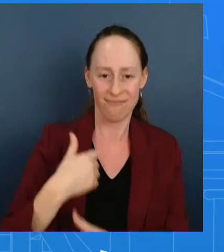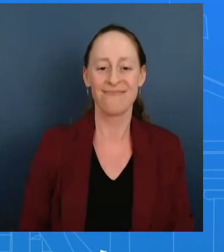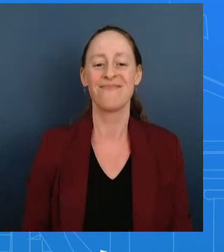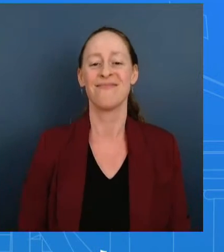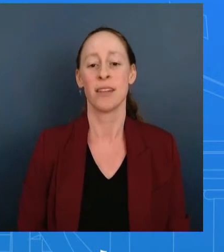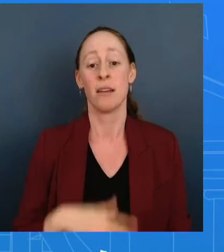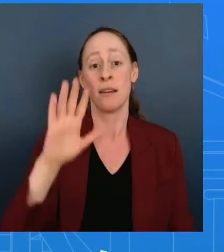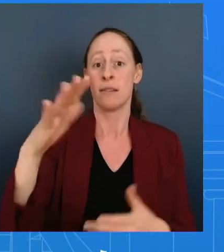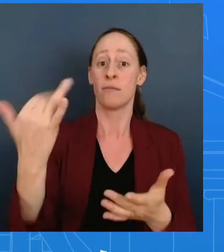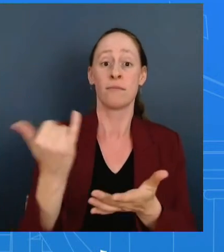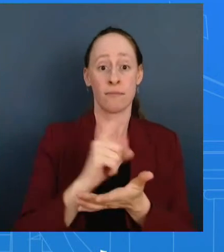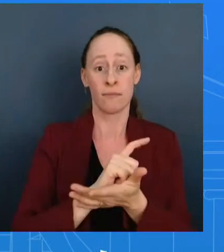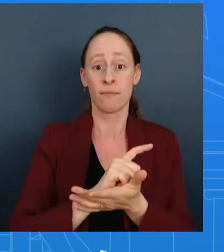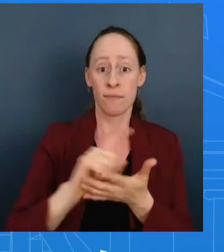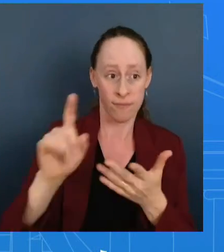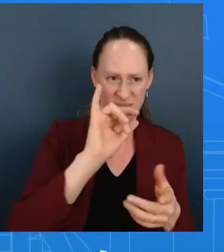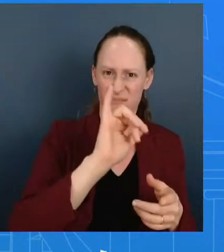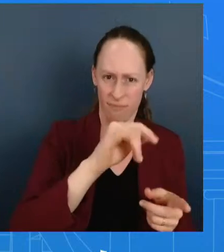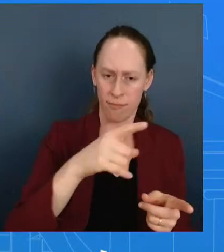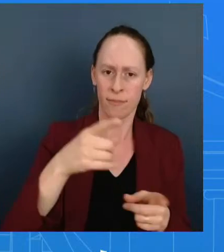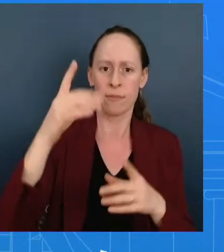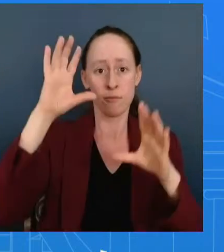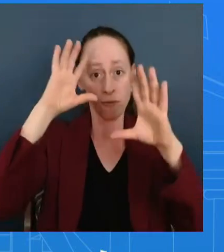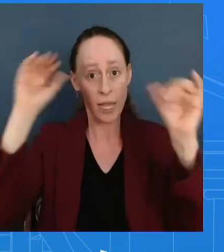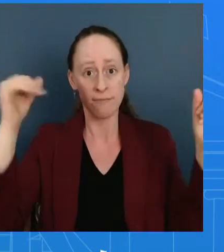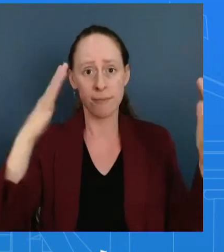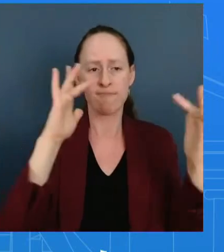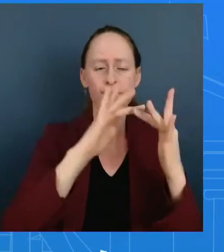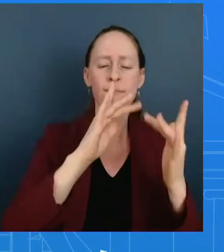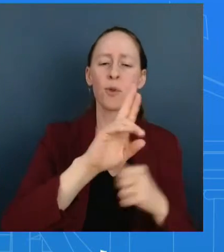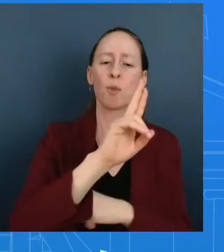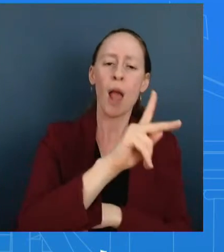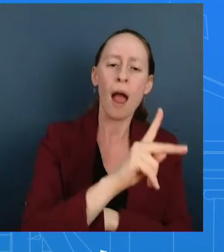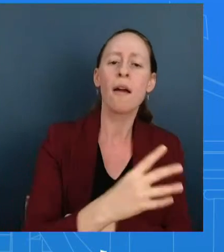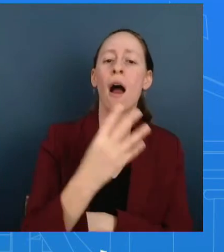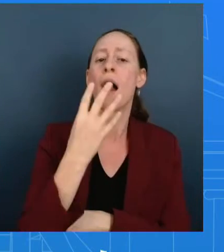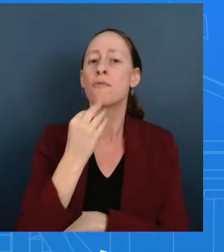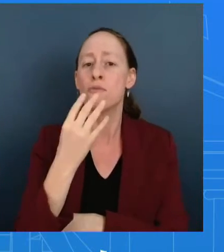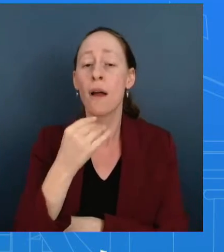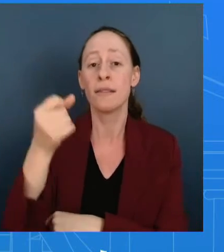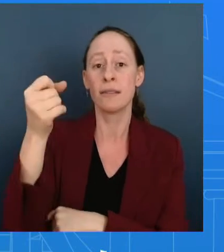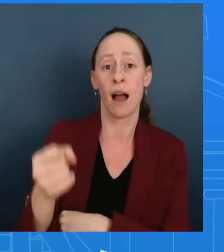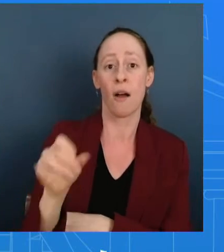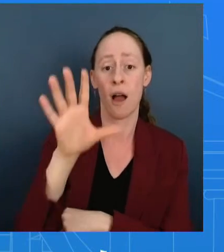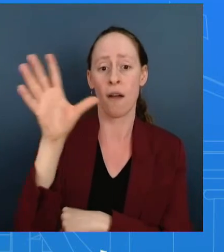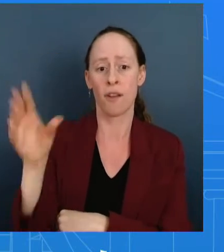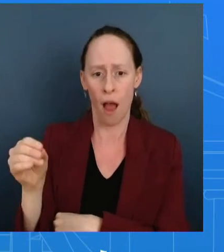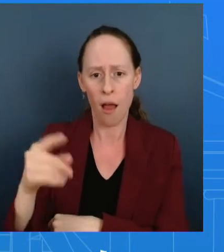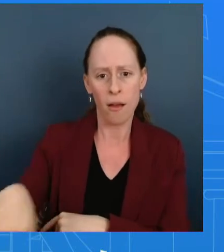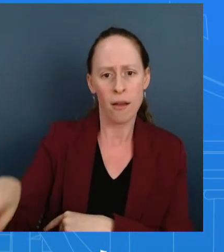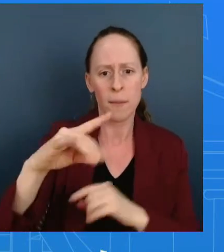Israel and the Republic of South Africa. On Friday, the president traveled to Madison, Wisconsin,